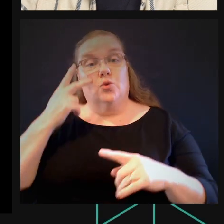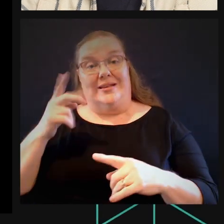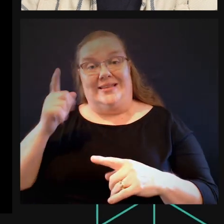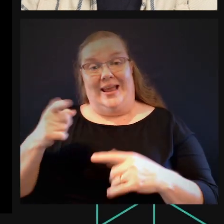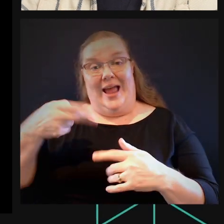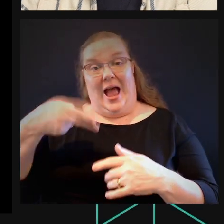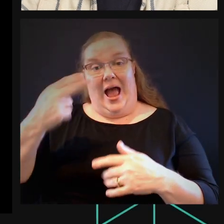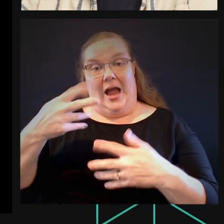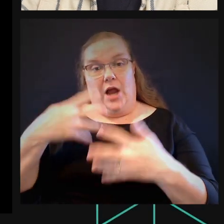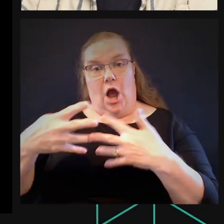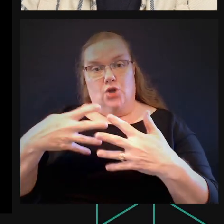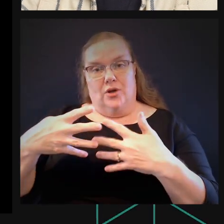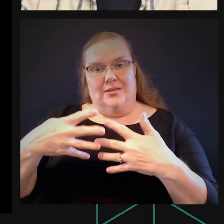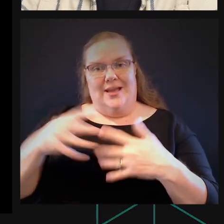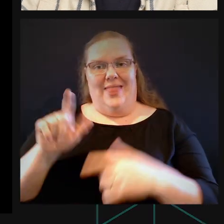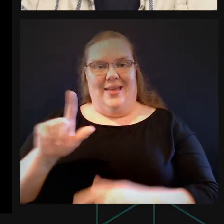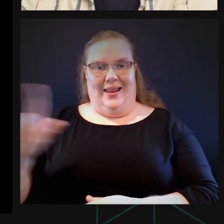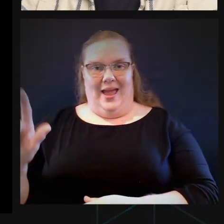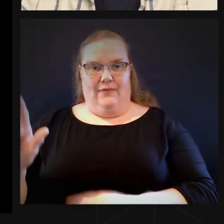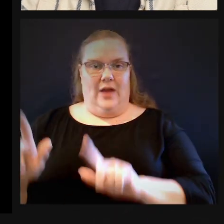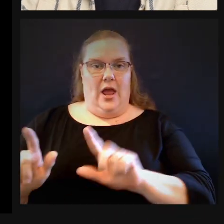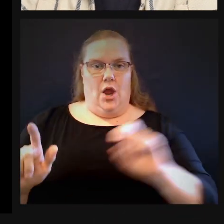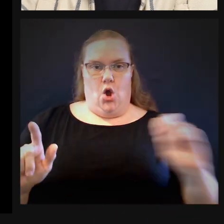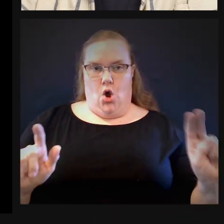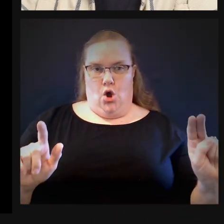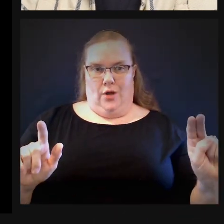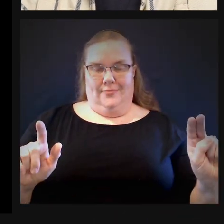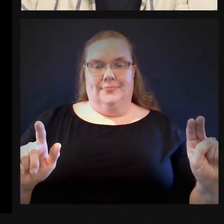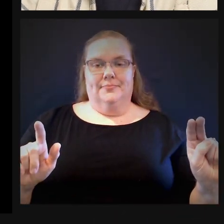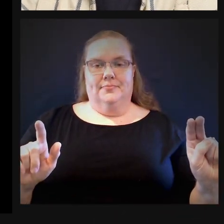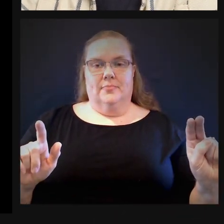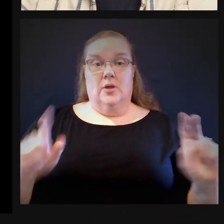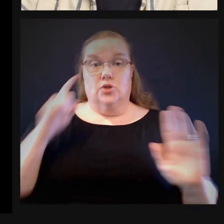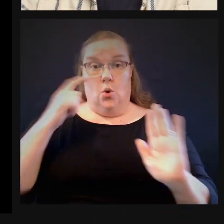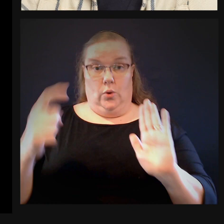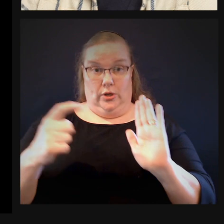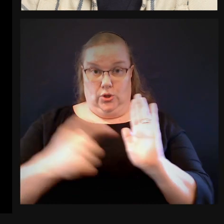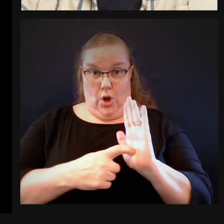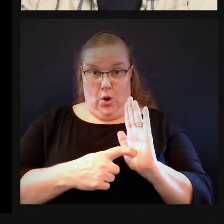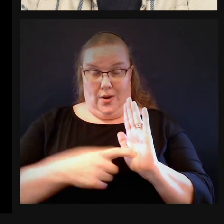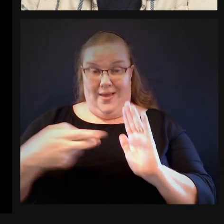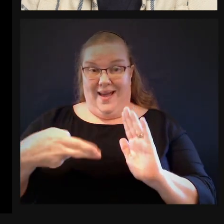and High Contrast on, on the right. Note that when you turn on High Contrast,